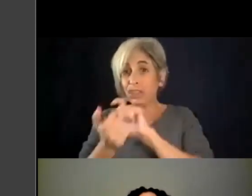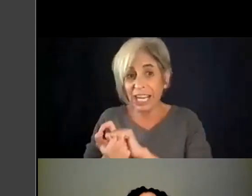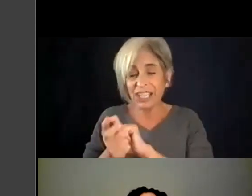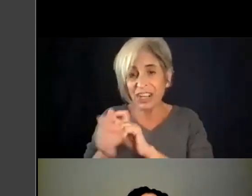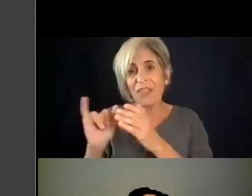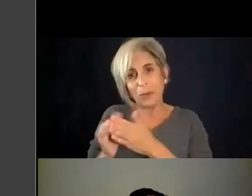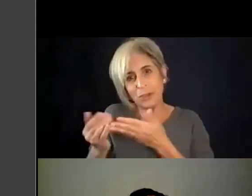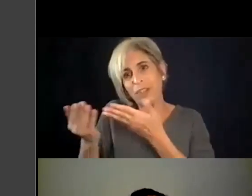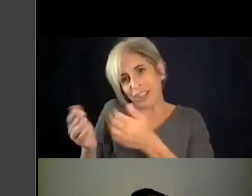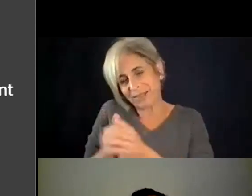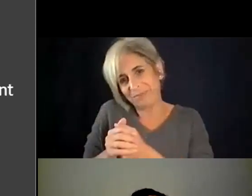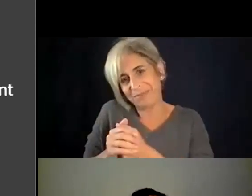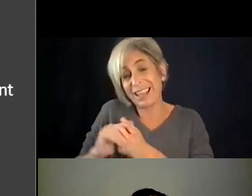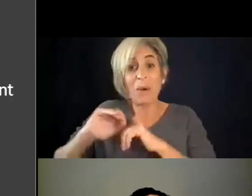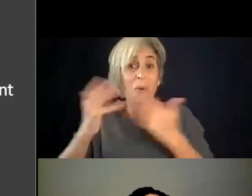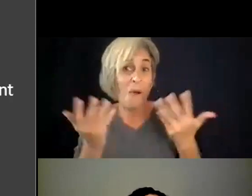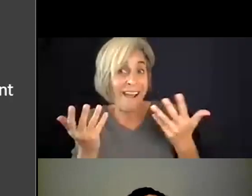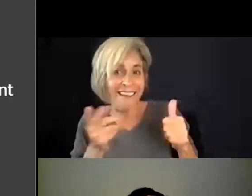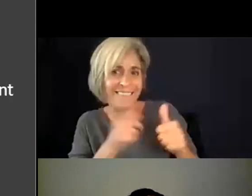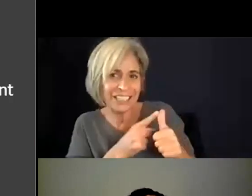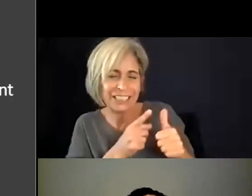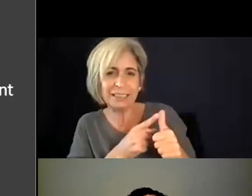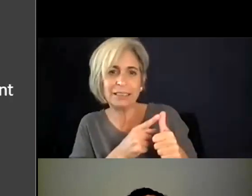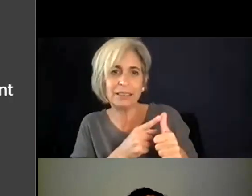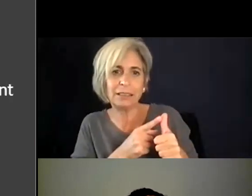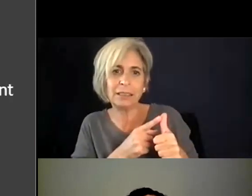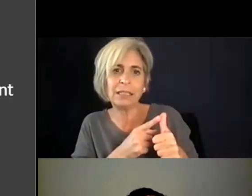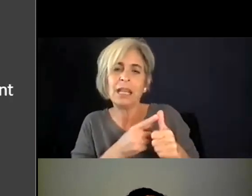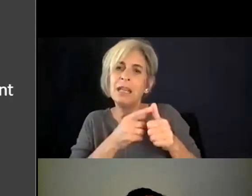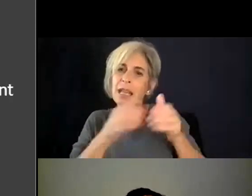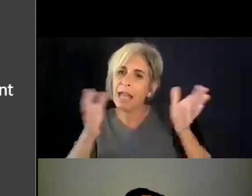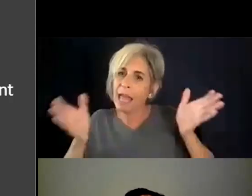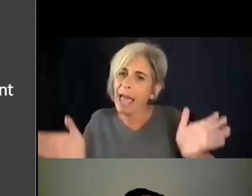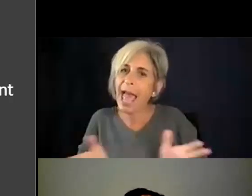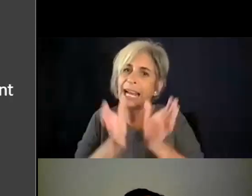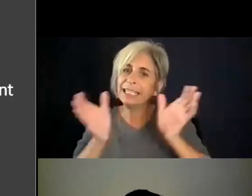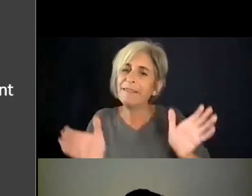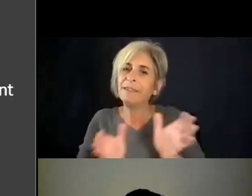The first one would be proactively recruiting talent from deaf schools.